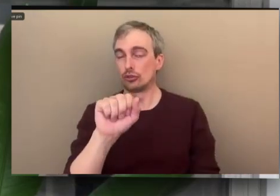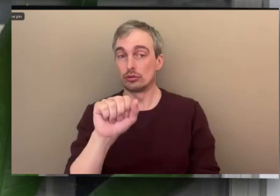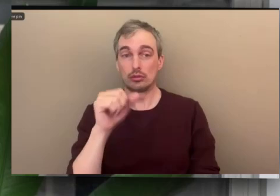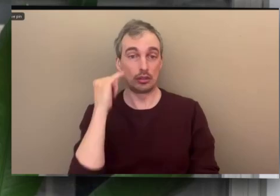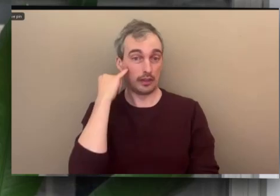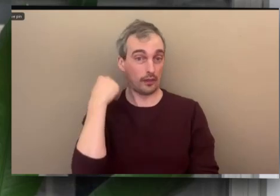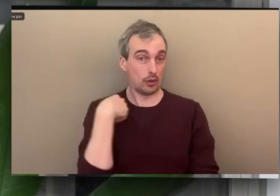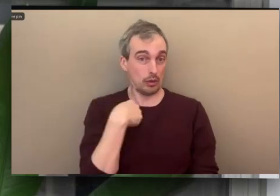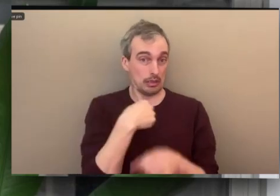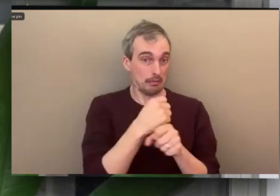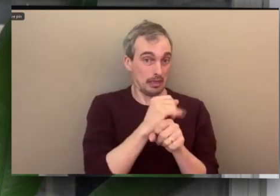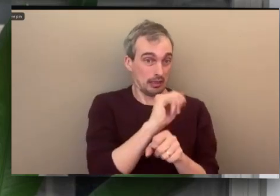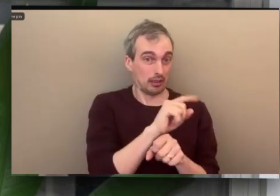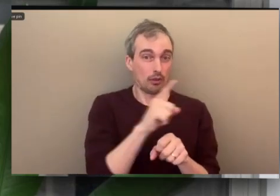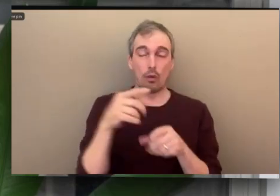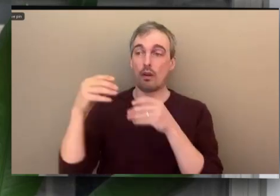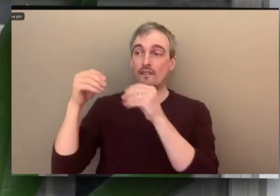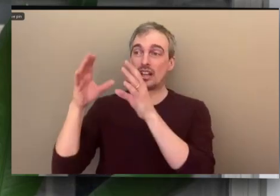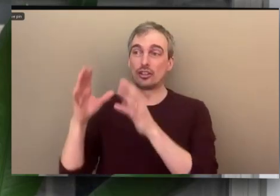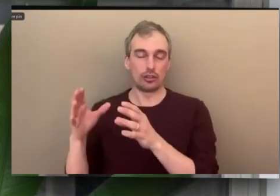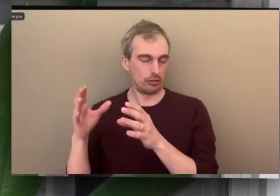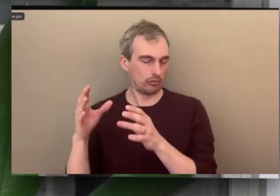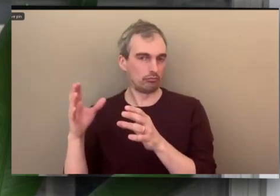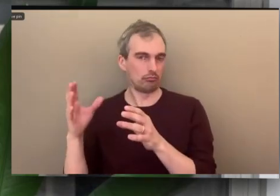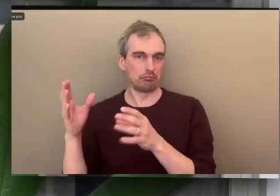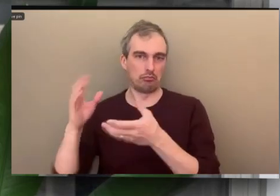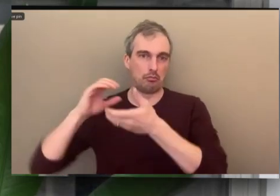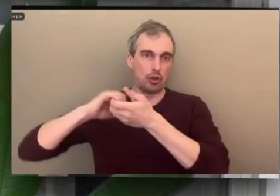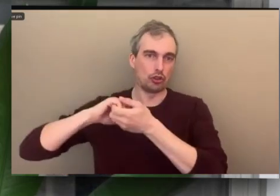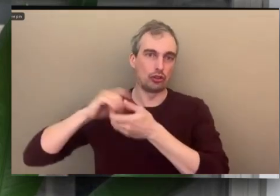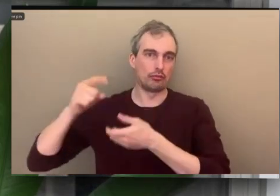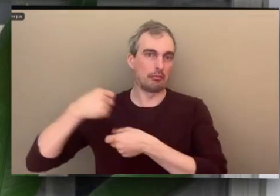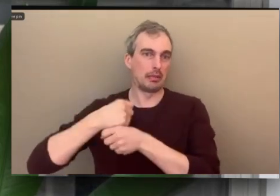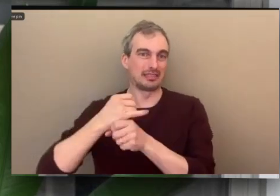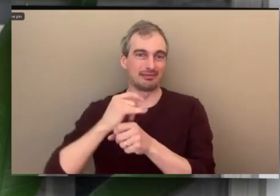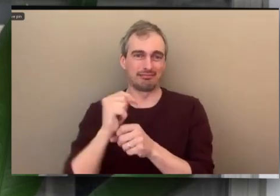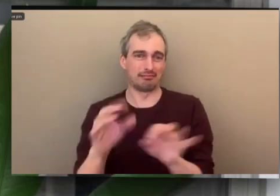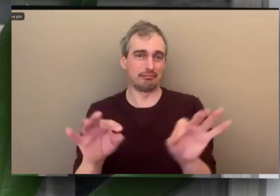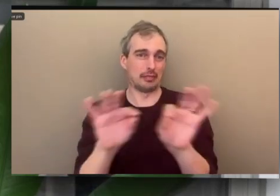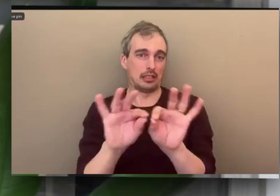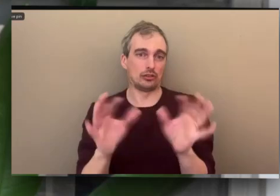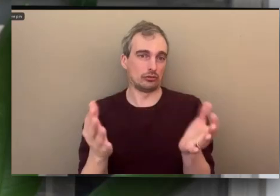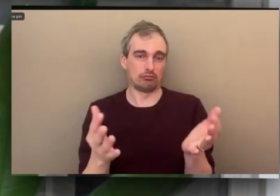Plain and simple. It matters. Because at the end of the day, I'll give you...